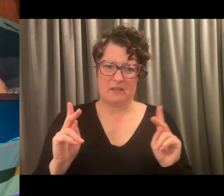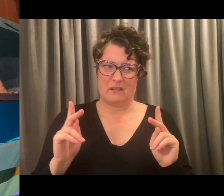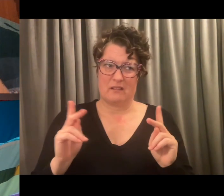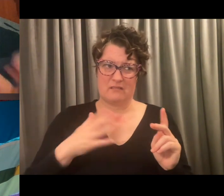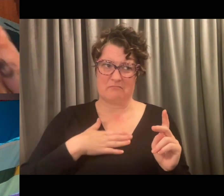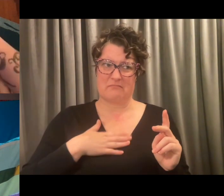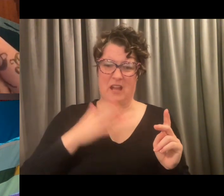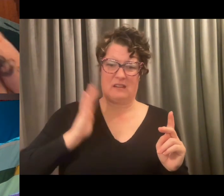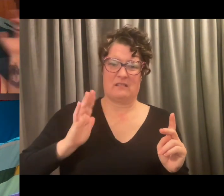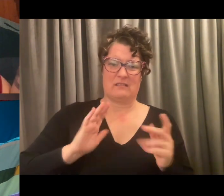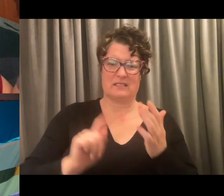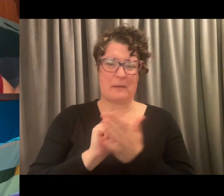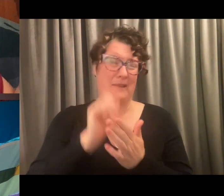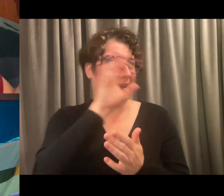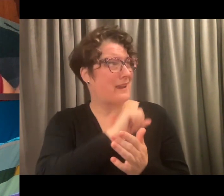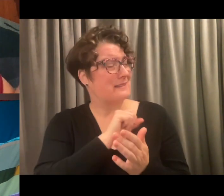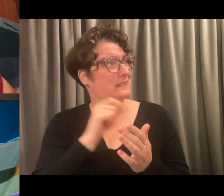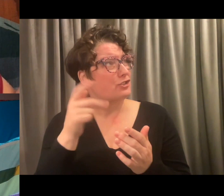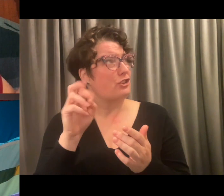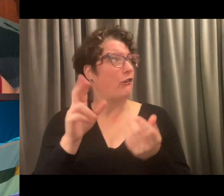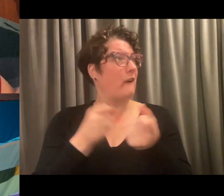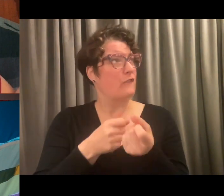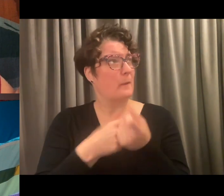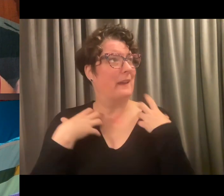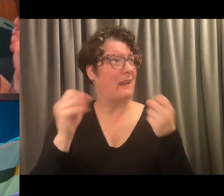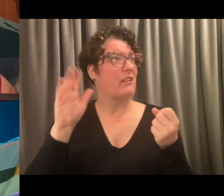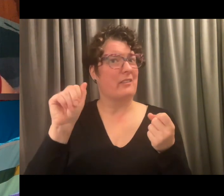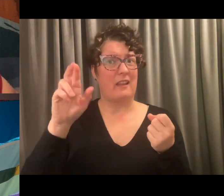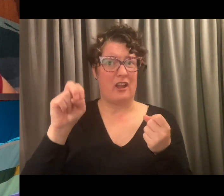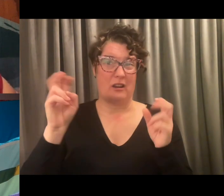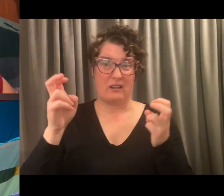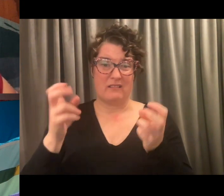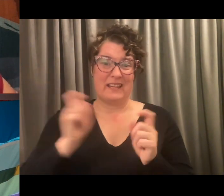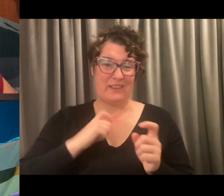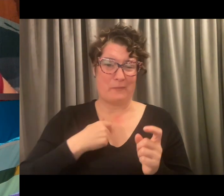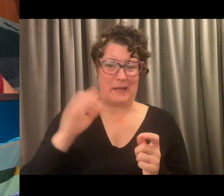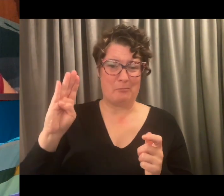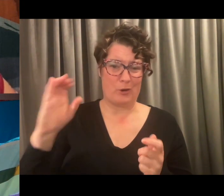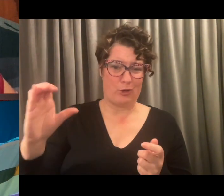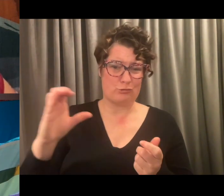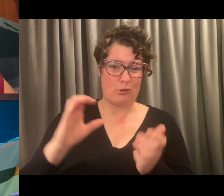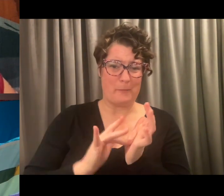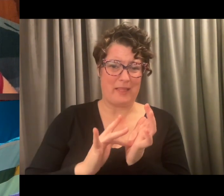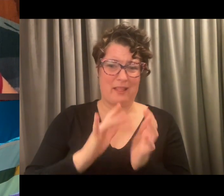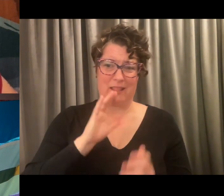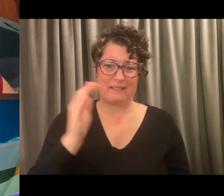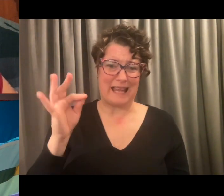like putting me on the pill when I was 19 cuz I didn't get a period, you know? Like, that's I guess gender affirming in a way, you know? Rebekah: Right.